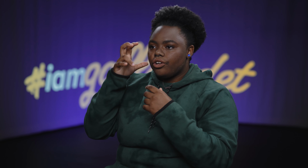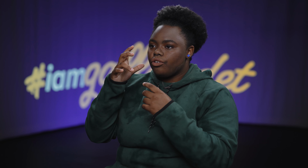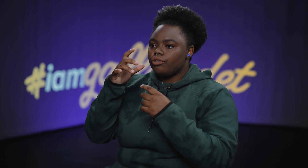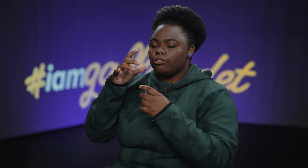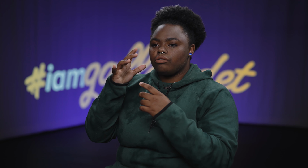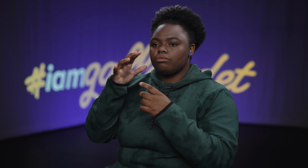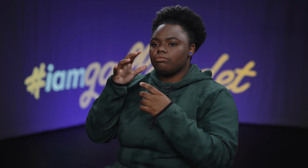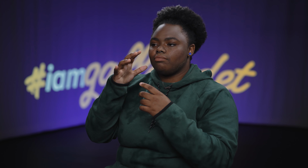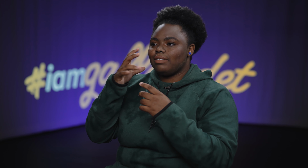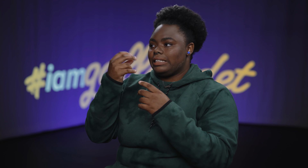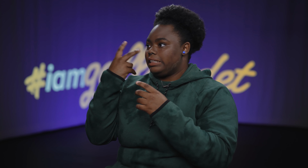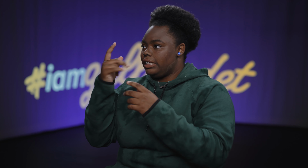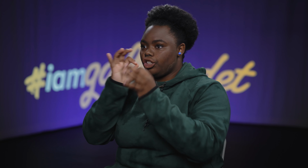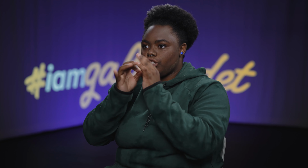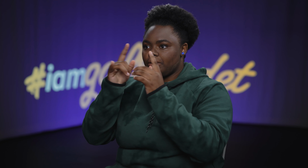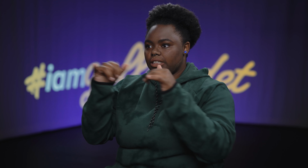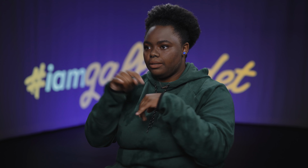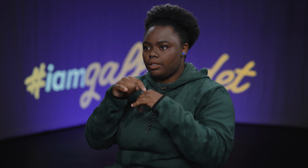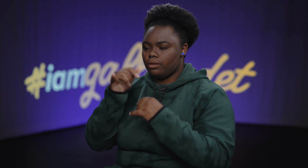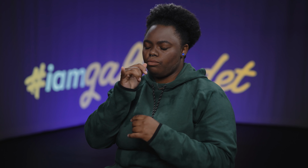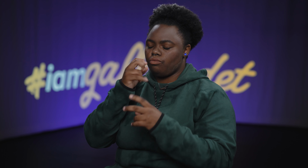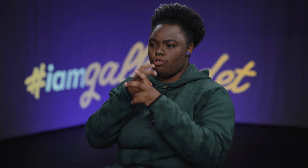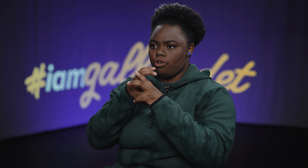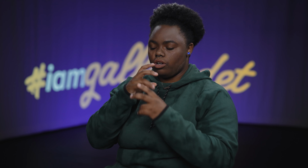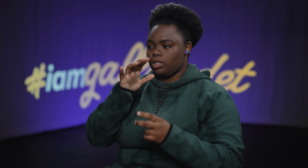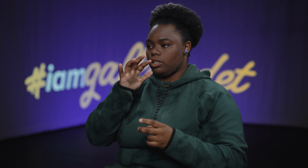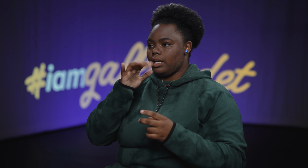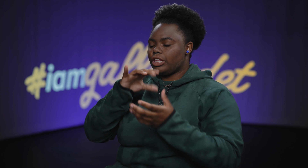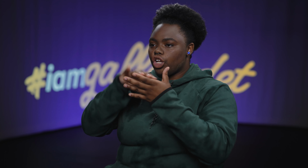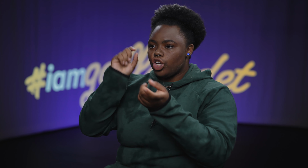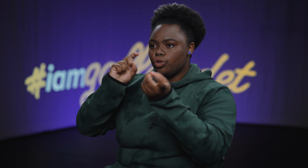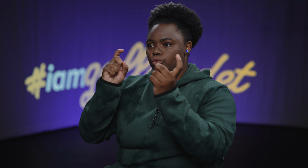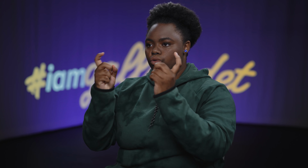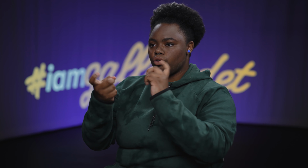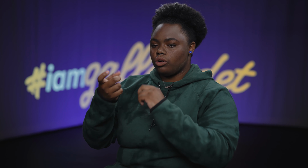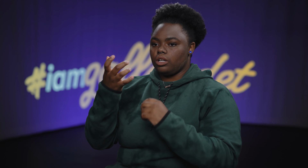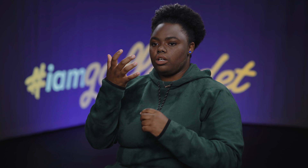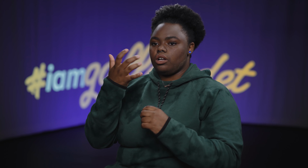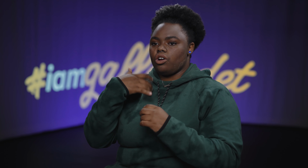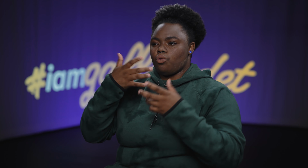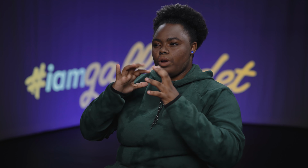I have to listen and look at the interpreter at the same time. It’s very hard, I learned to adapt.